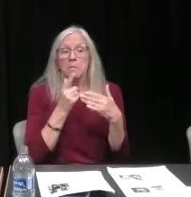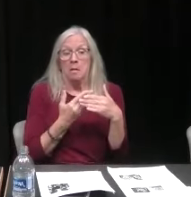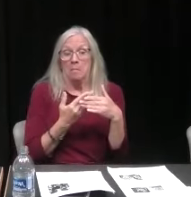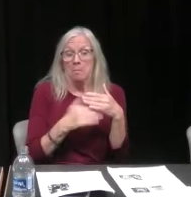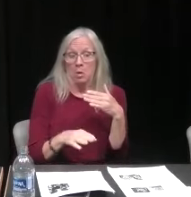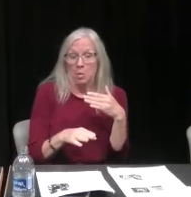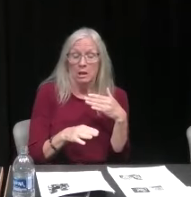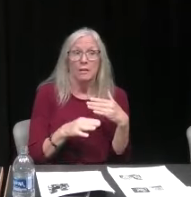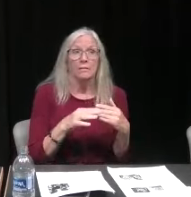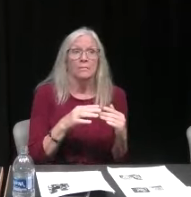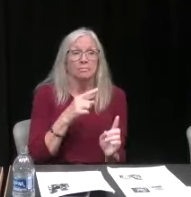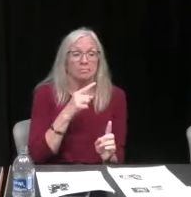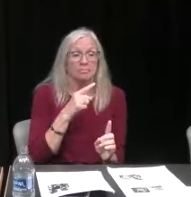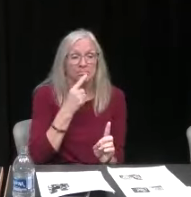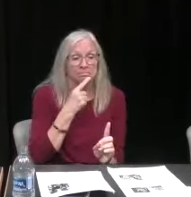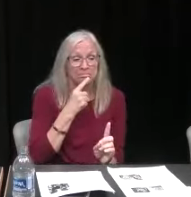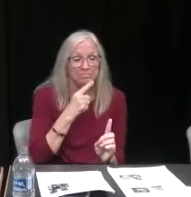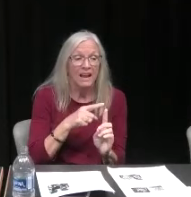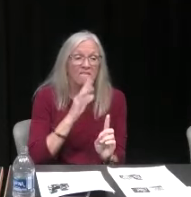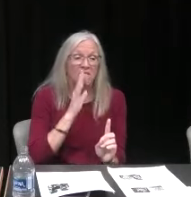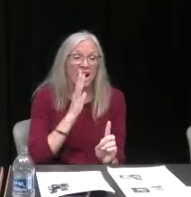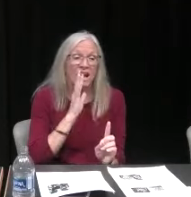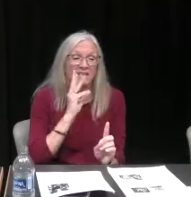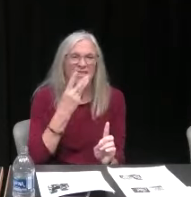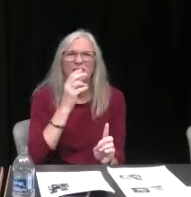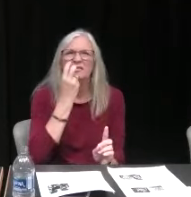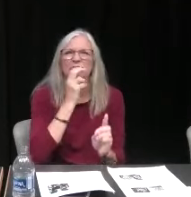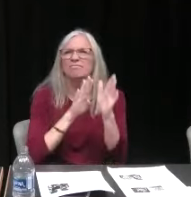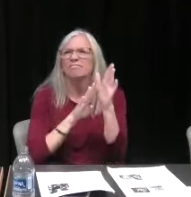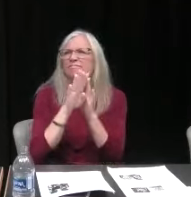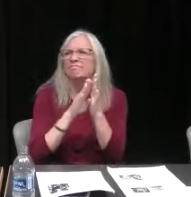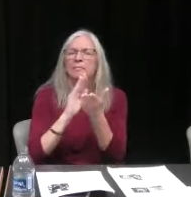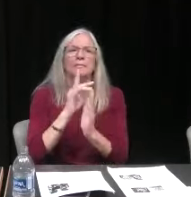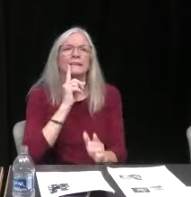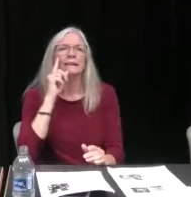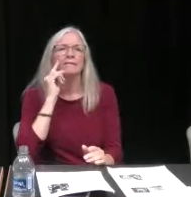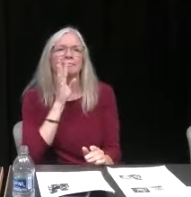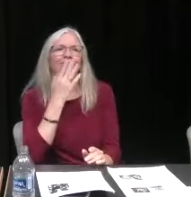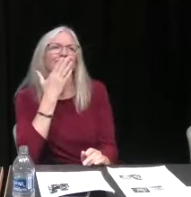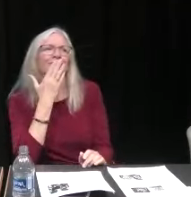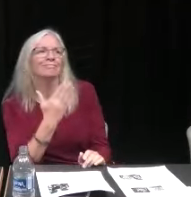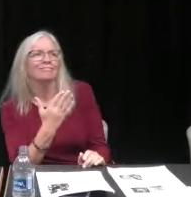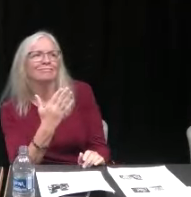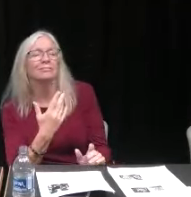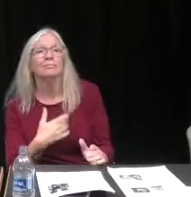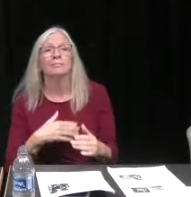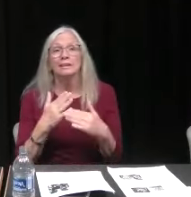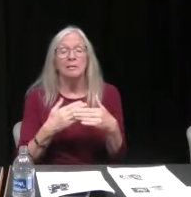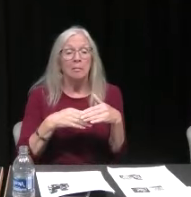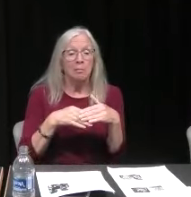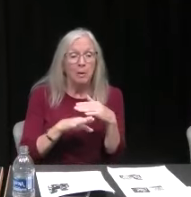the deaf Community that's right and I learned sign language at nine and you know some um who became